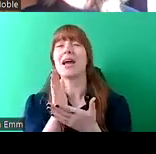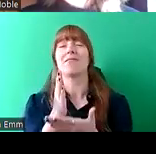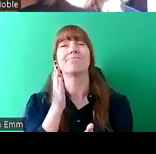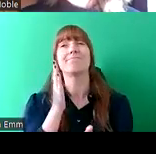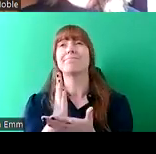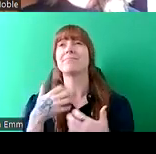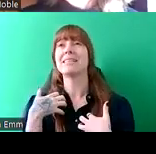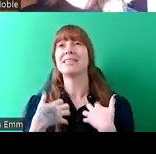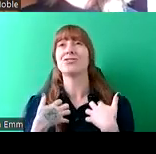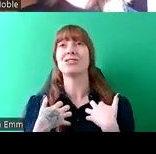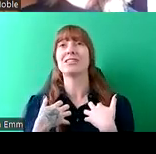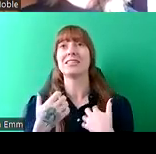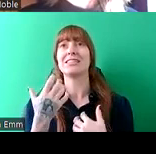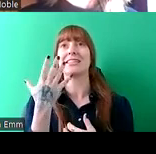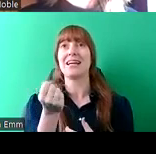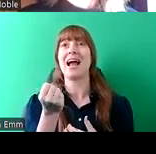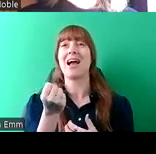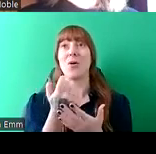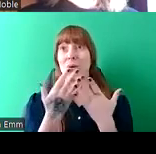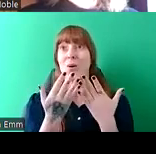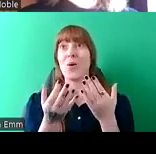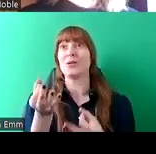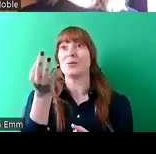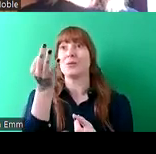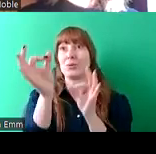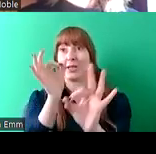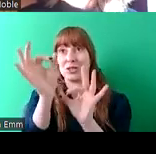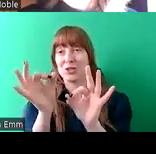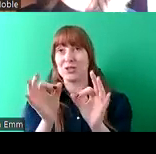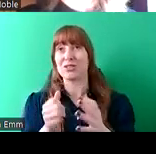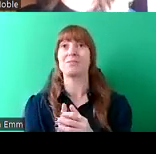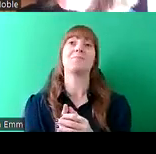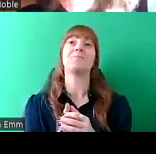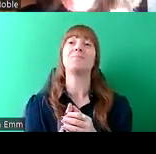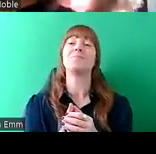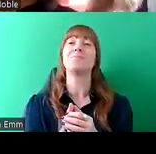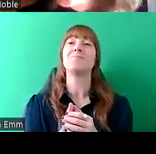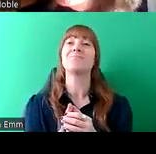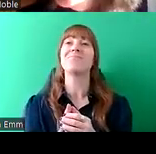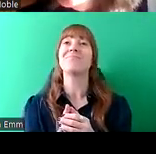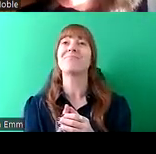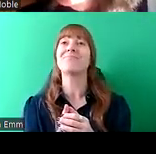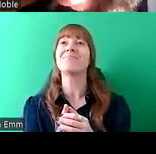I definitely have lots of questions following. Jenny: If I stop sharing my screen now.